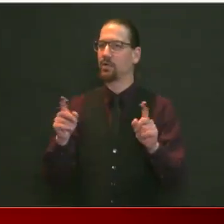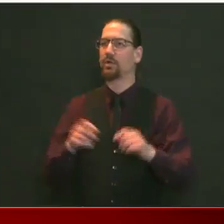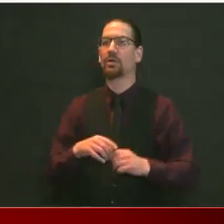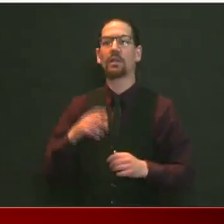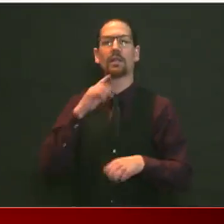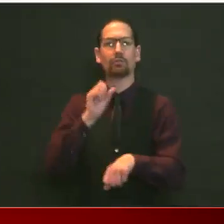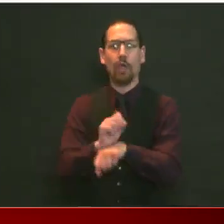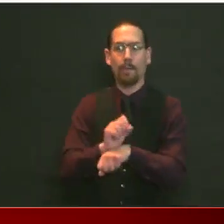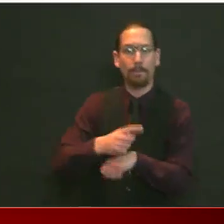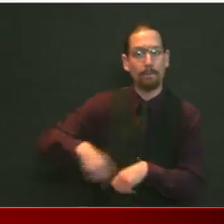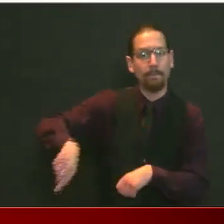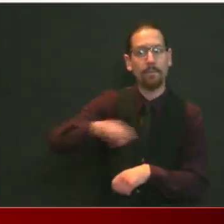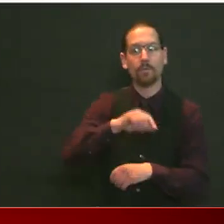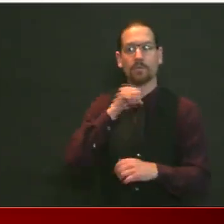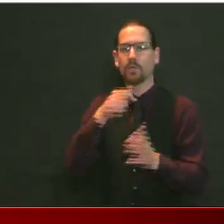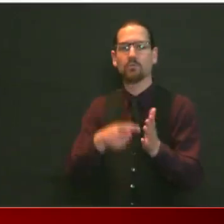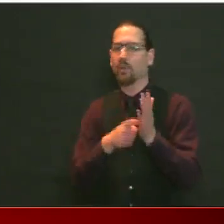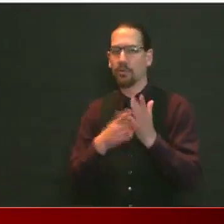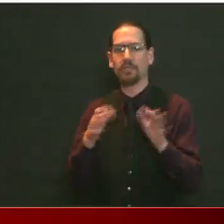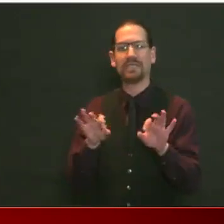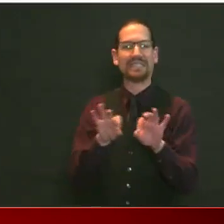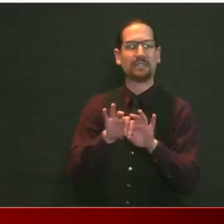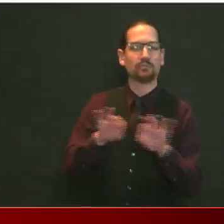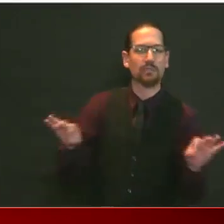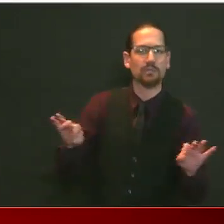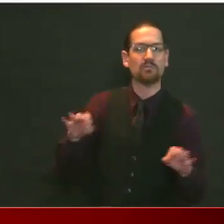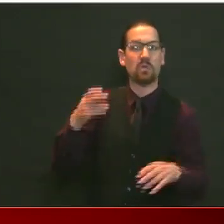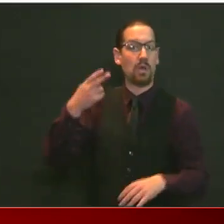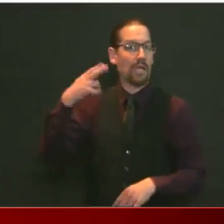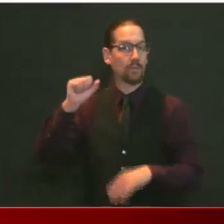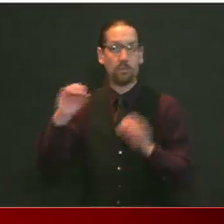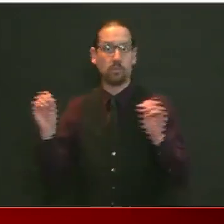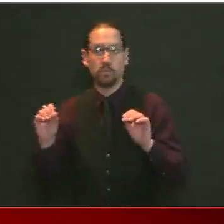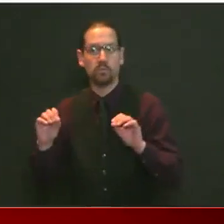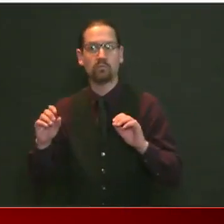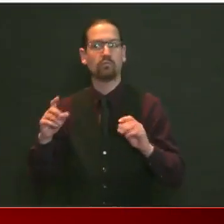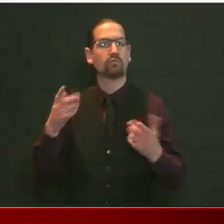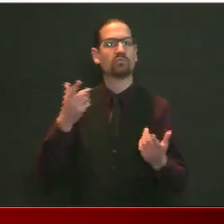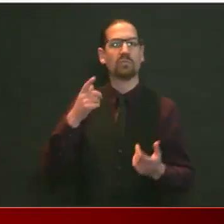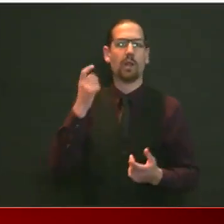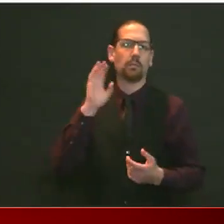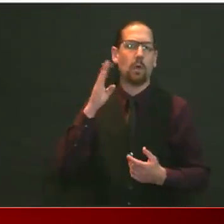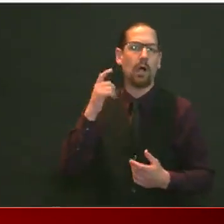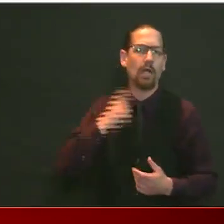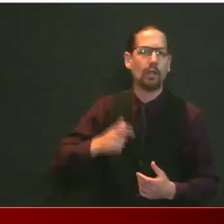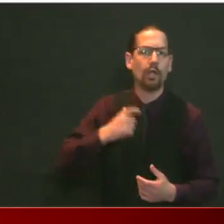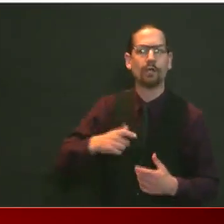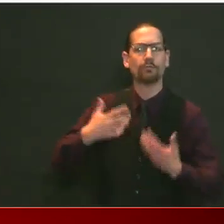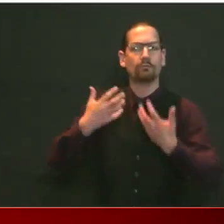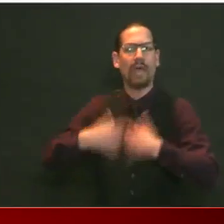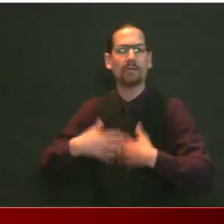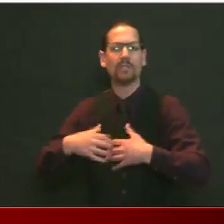A LOT OF FOLKS WHO ARE IN, YOU KNOW, JOBS THAT